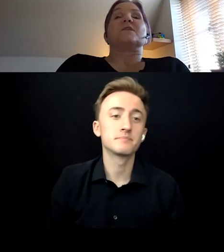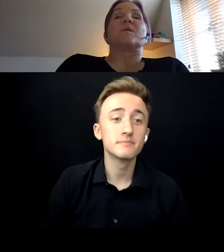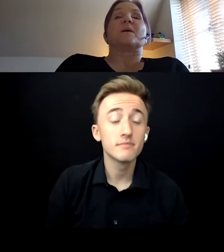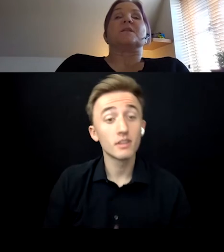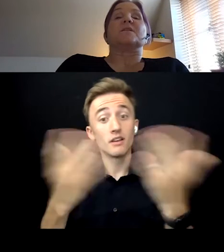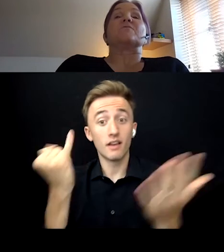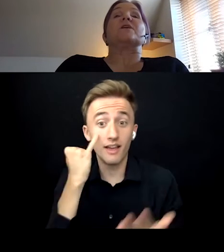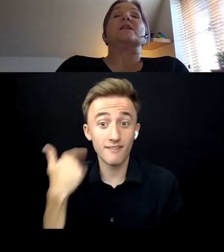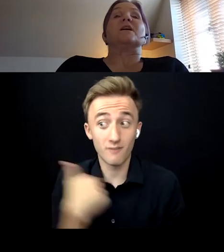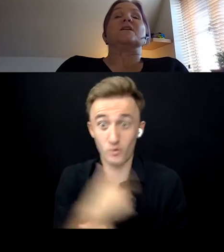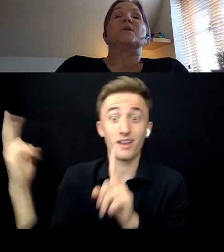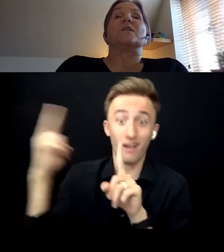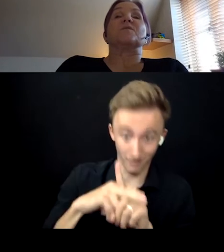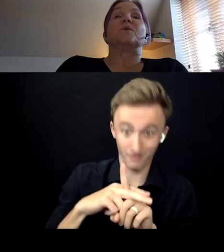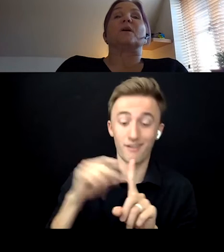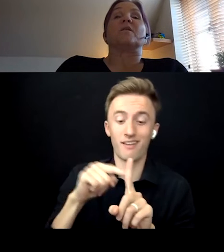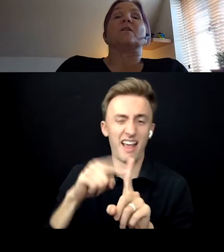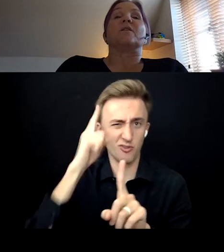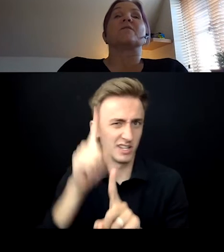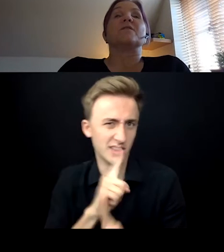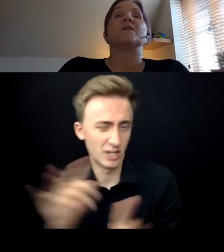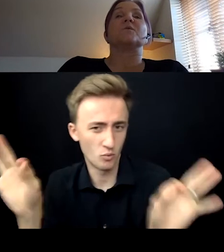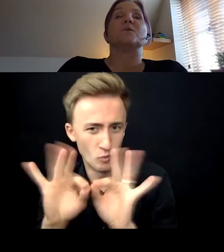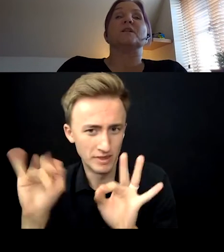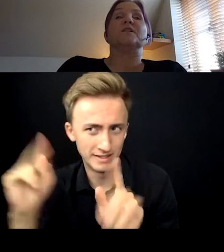this implemented and I really think it's worth exploring, there are a few things we would need